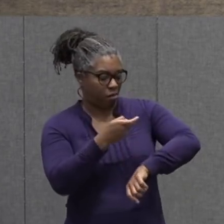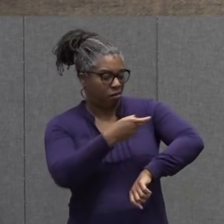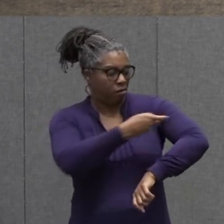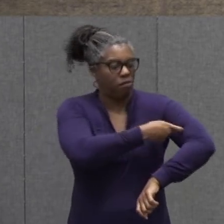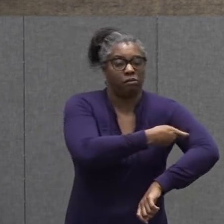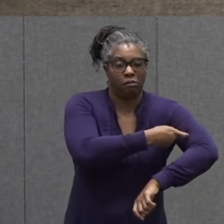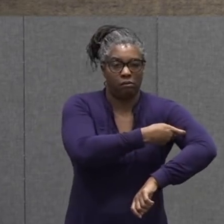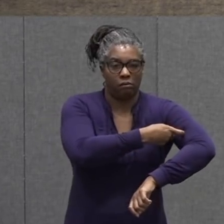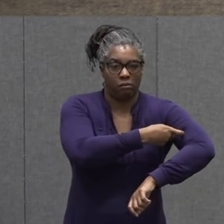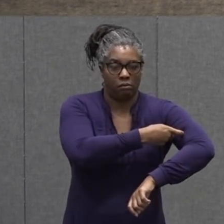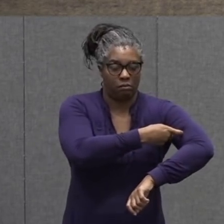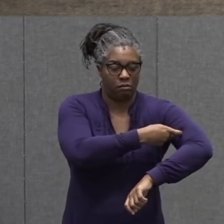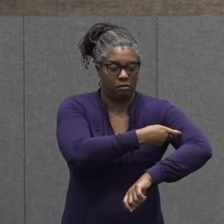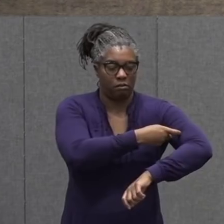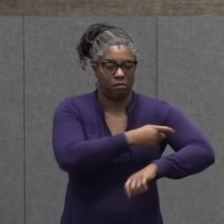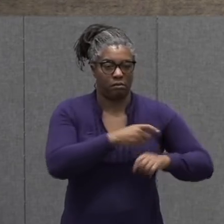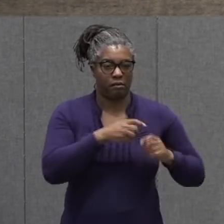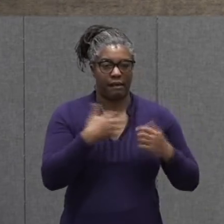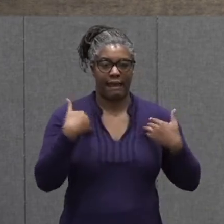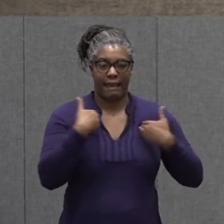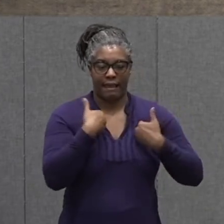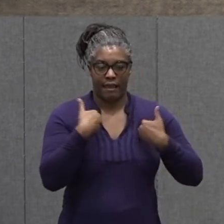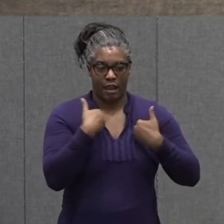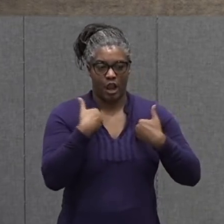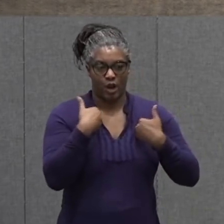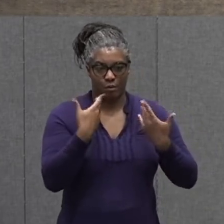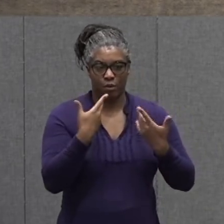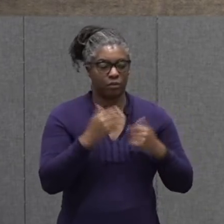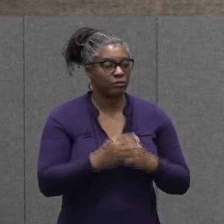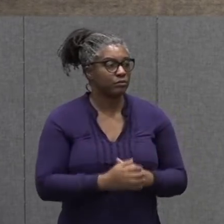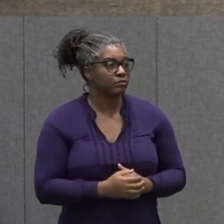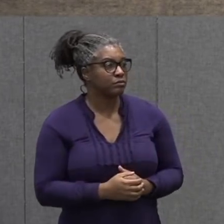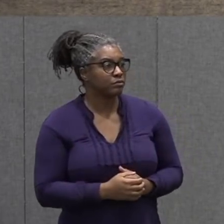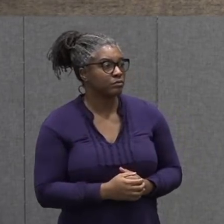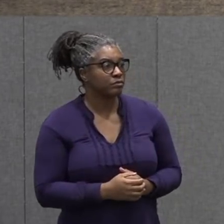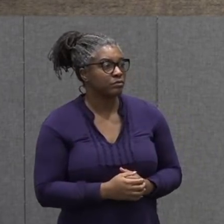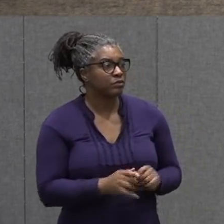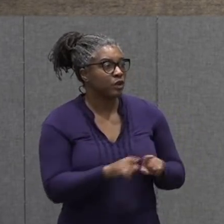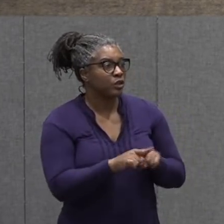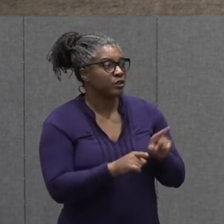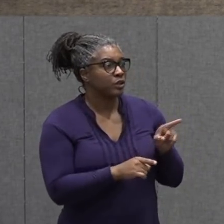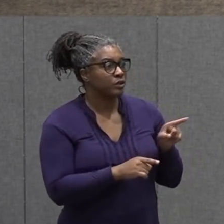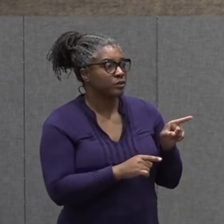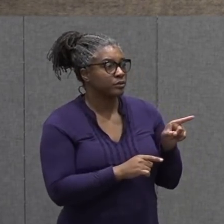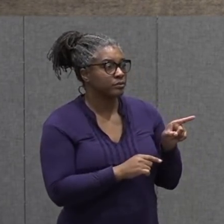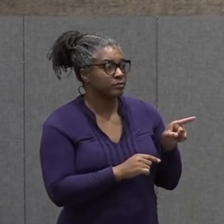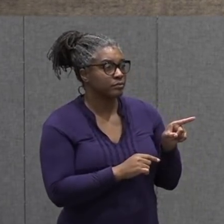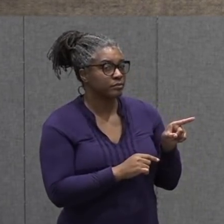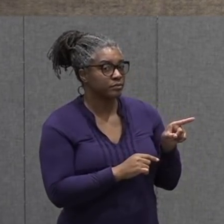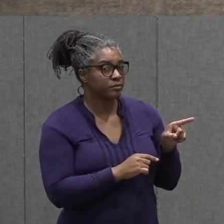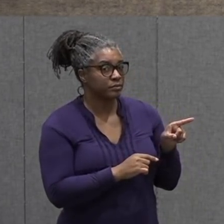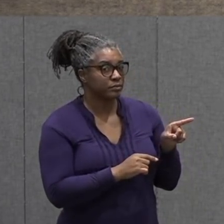Another type of hitchhiker seeds maybe are these really cool little ones that float down, right?